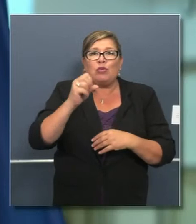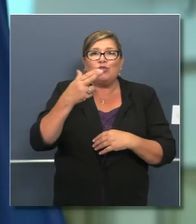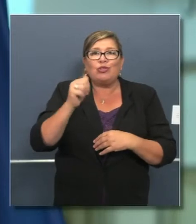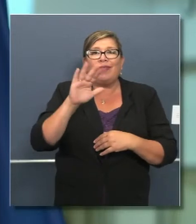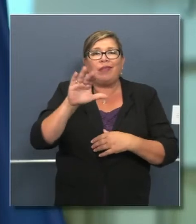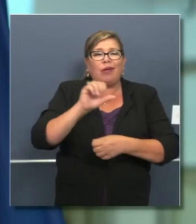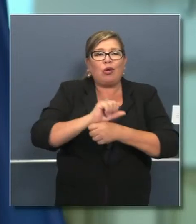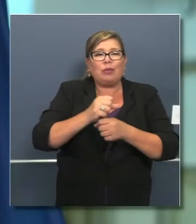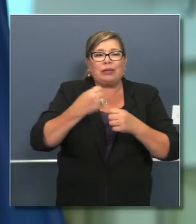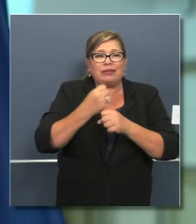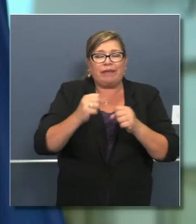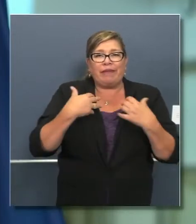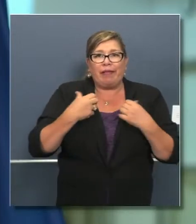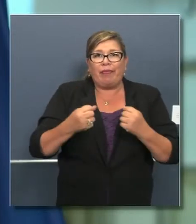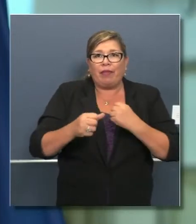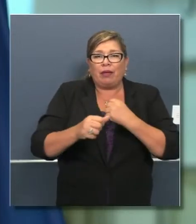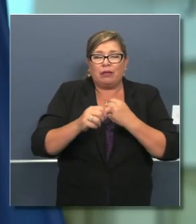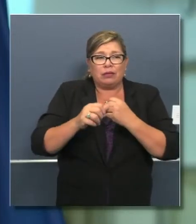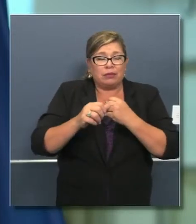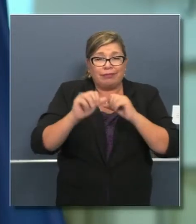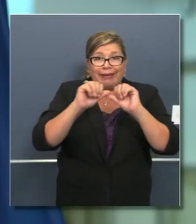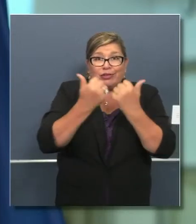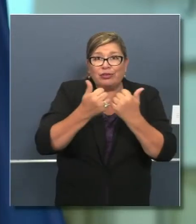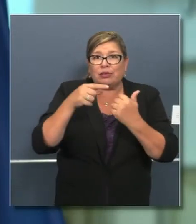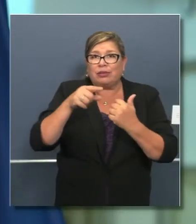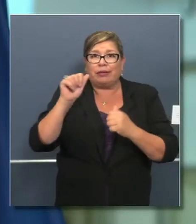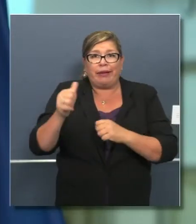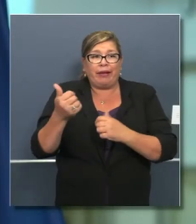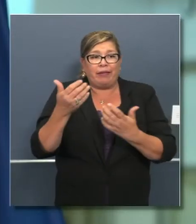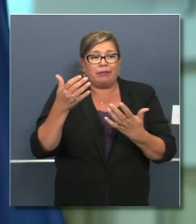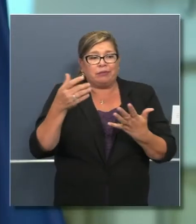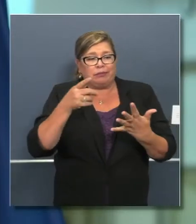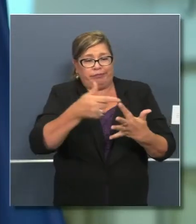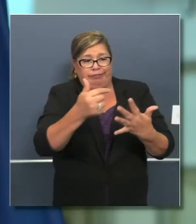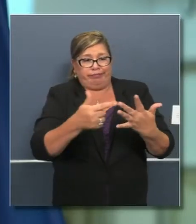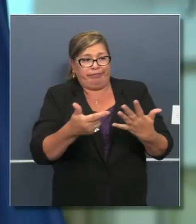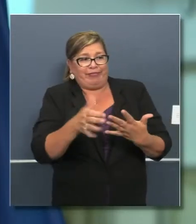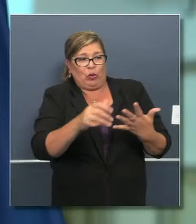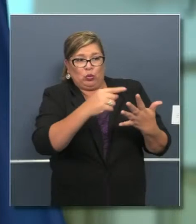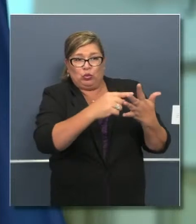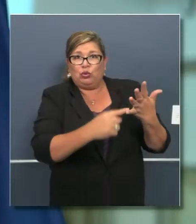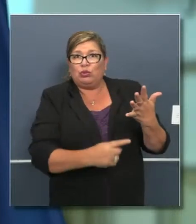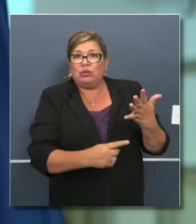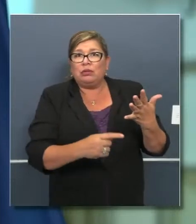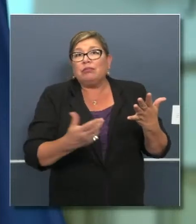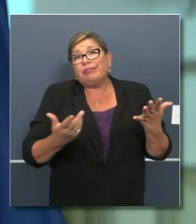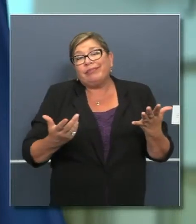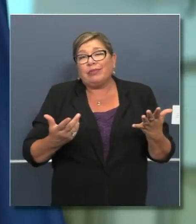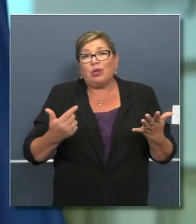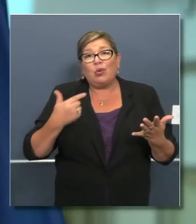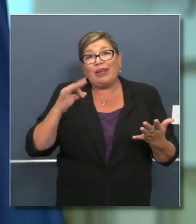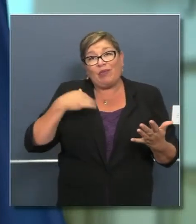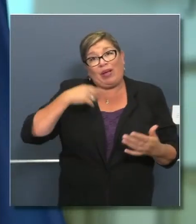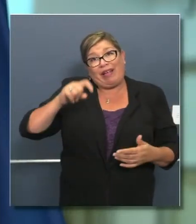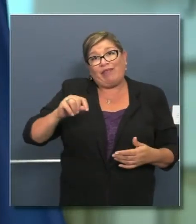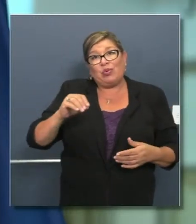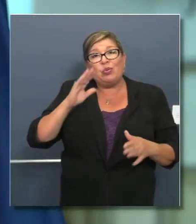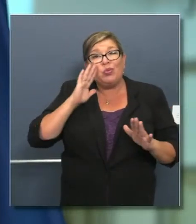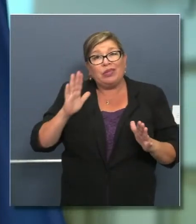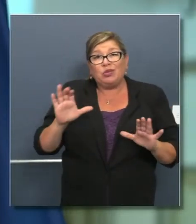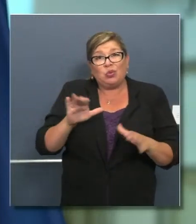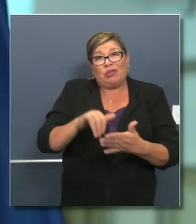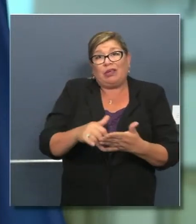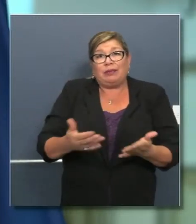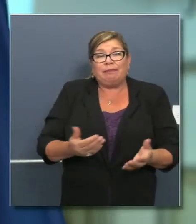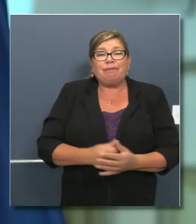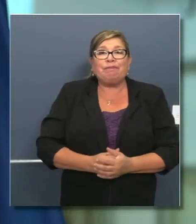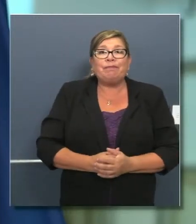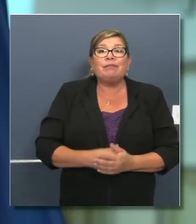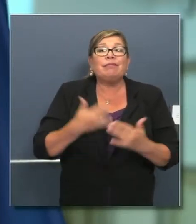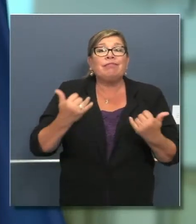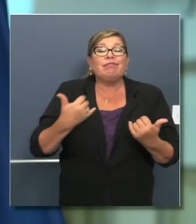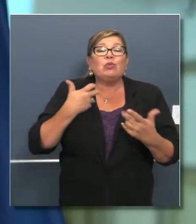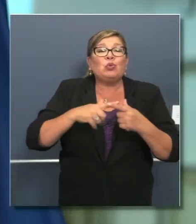enforce and anticipate if only necessary that we do just that look let me thank everybody wasn't